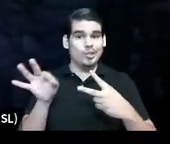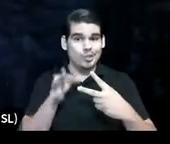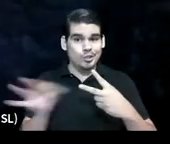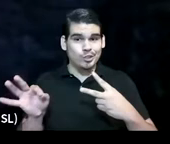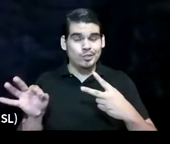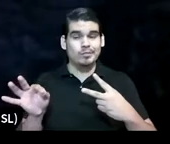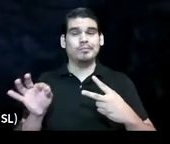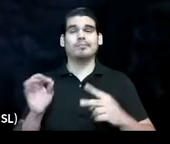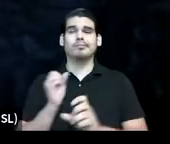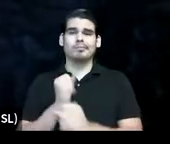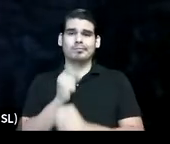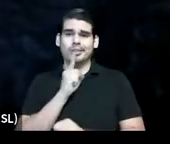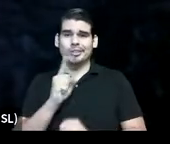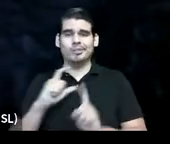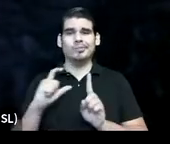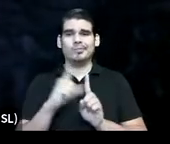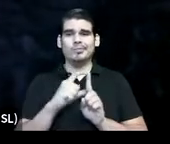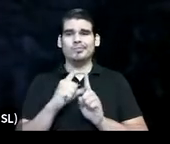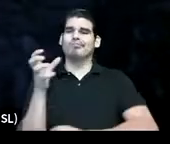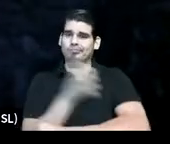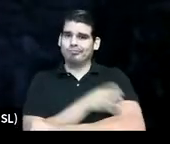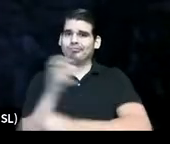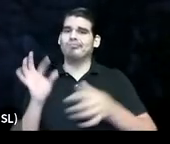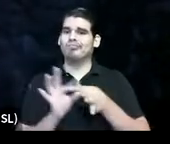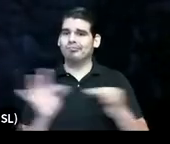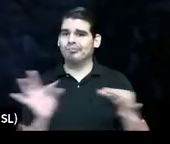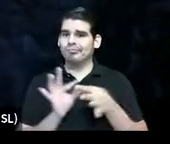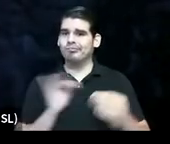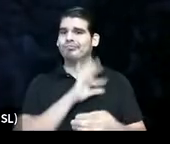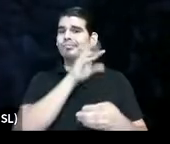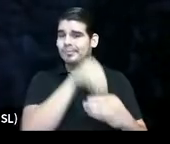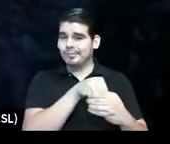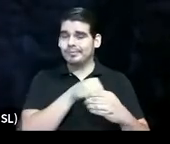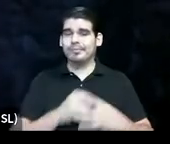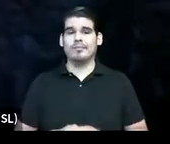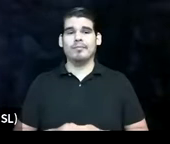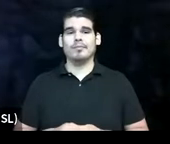Using reliable sources is a big one as well. I would also recommend non partisan sources as well.